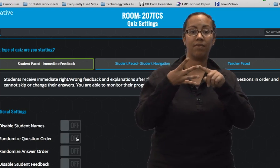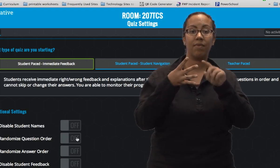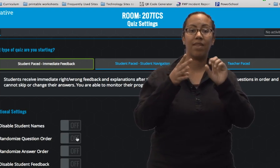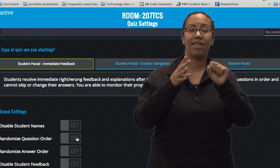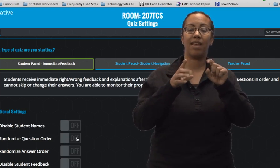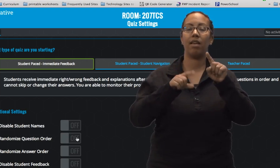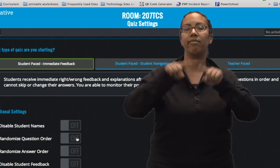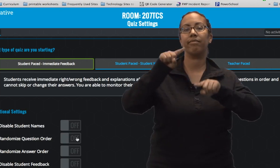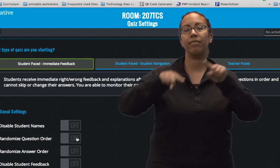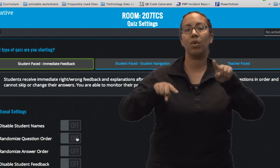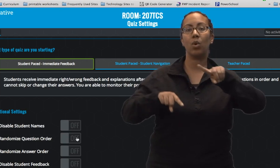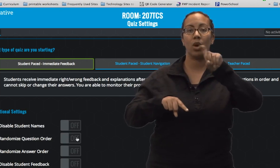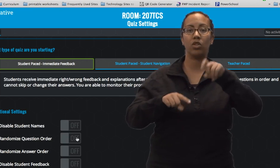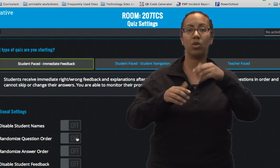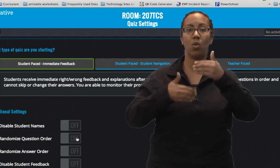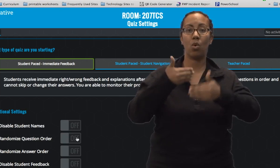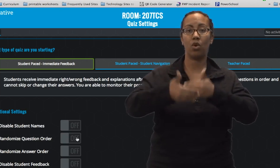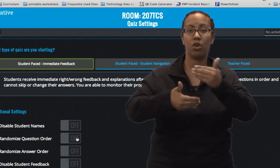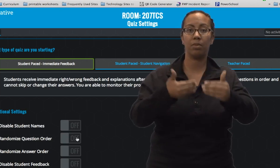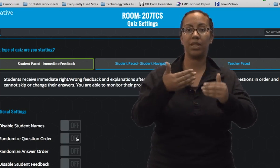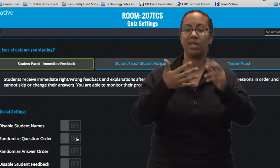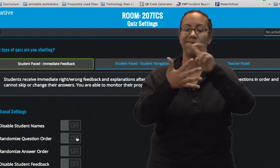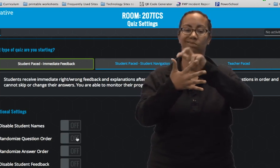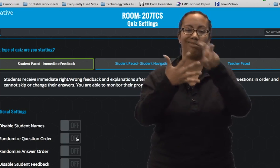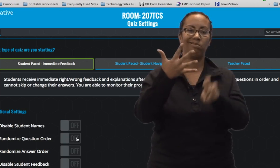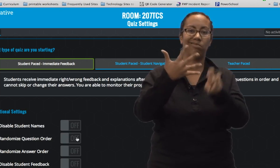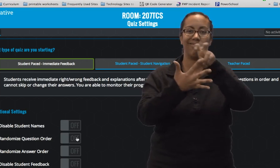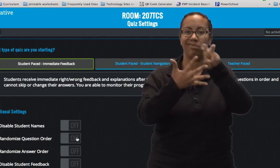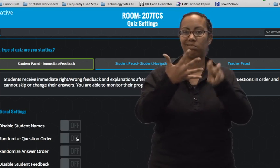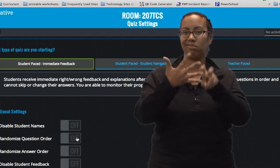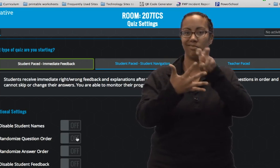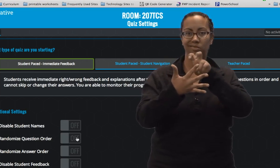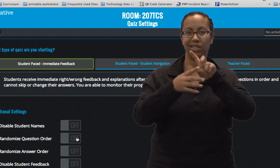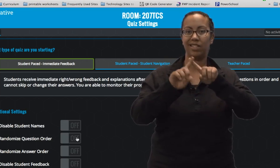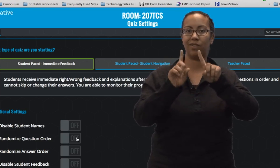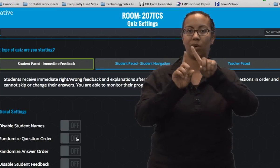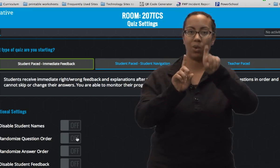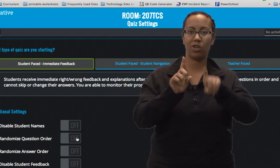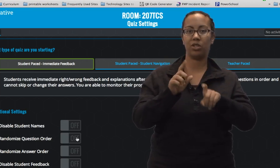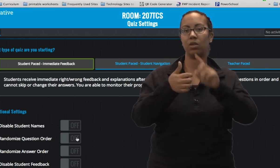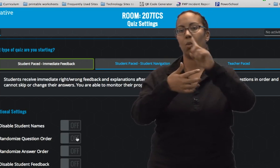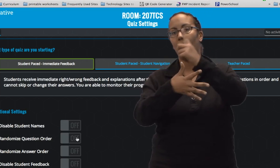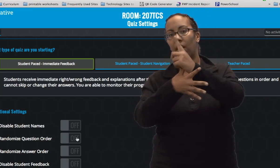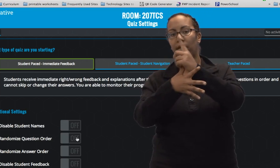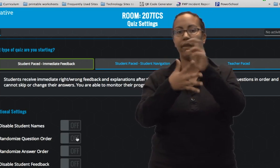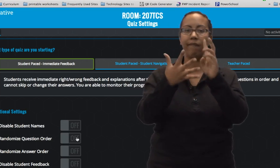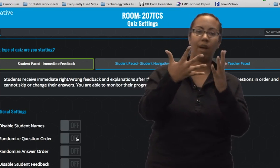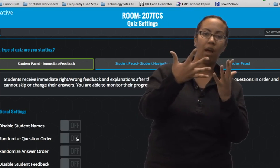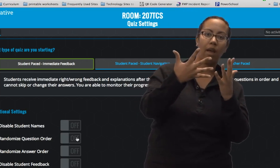There's disabling student names, randomizing the question order so that the questions are going